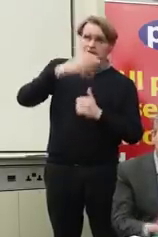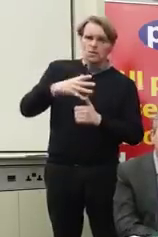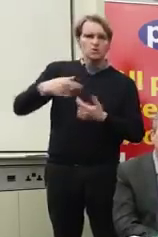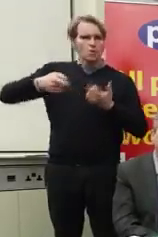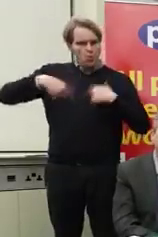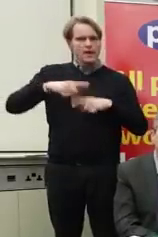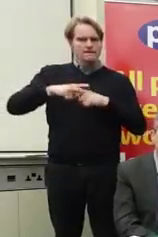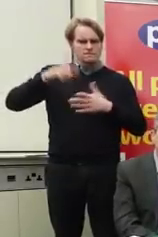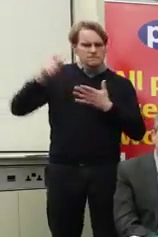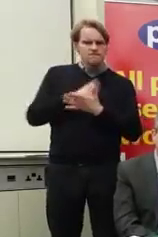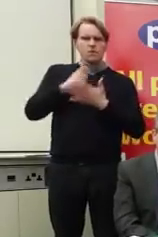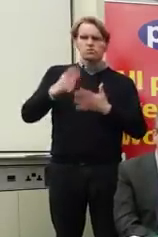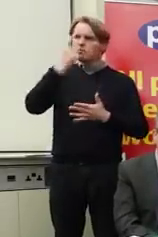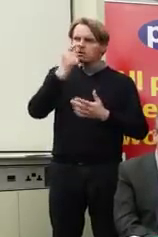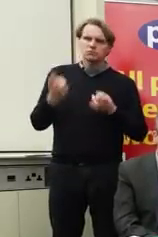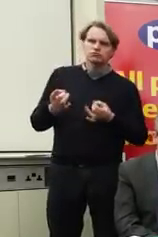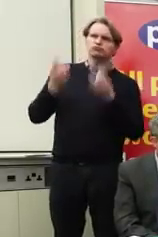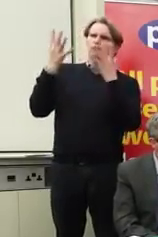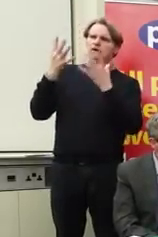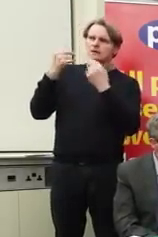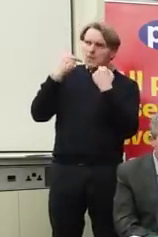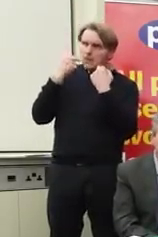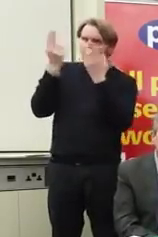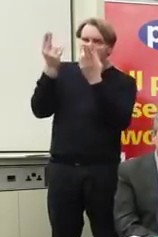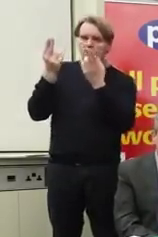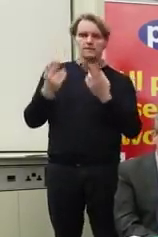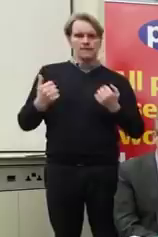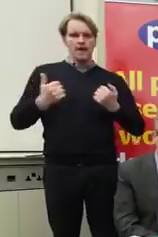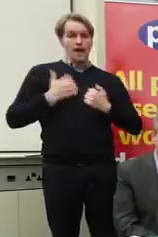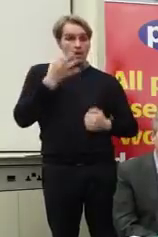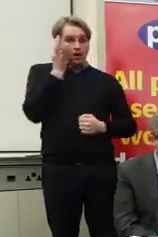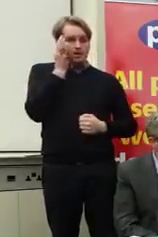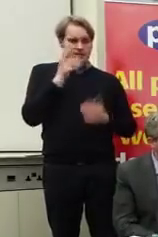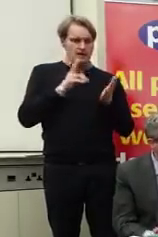behalf. So the NEC when it met last week believed that we are going to have to